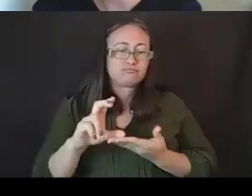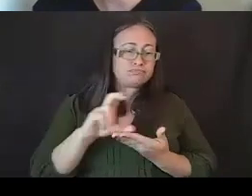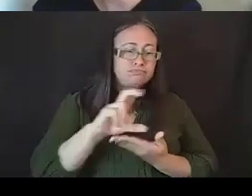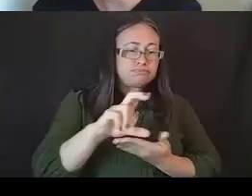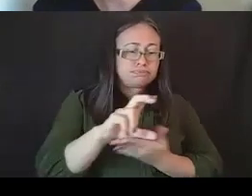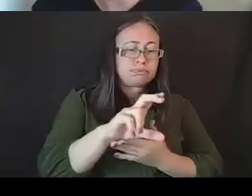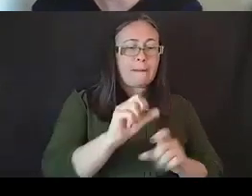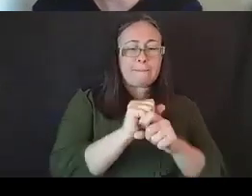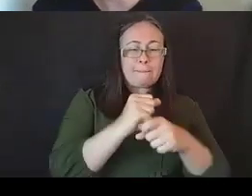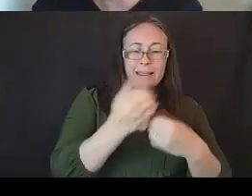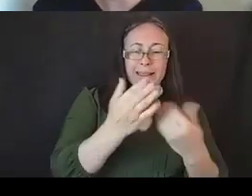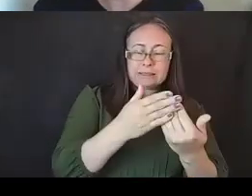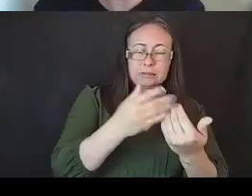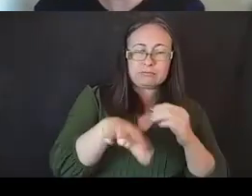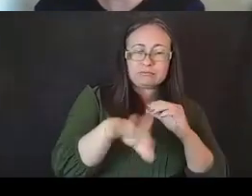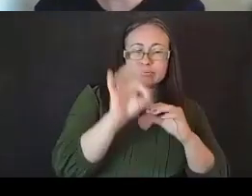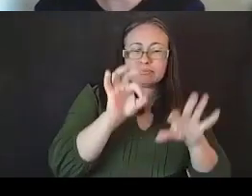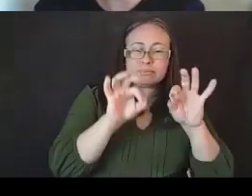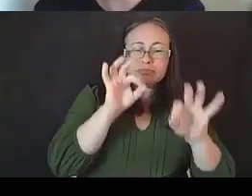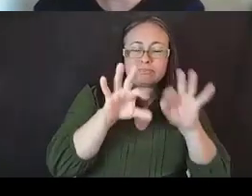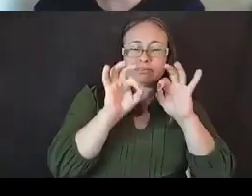data, and analyses of NIH research activities.